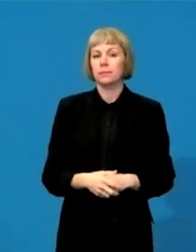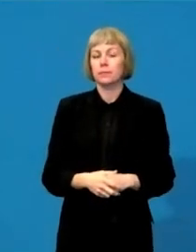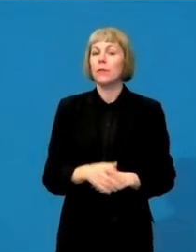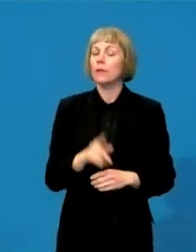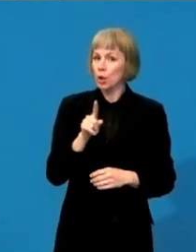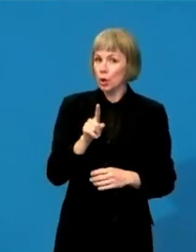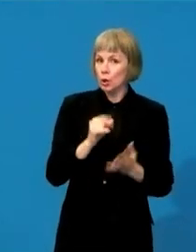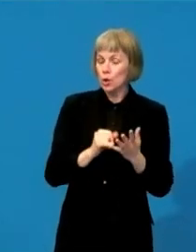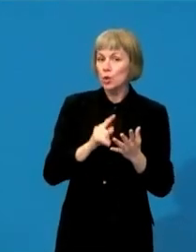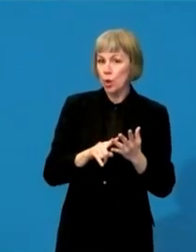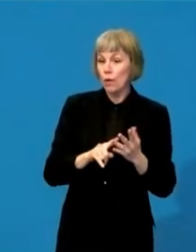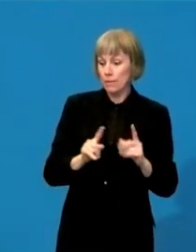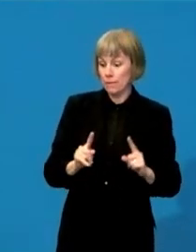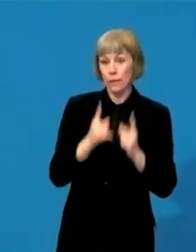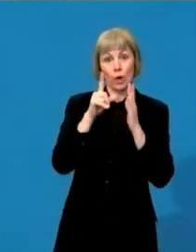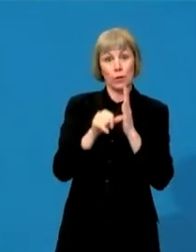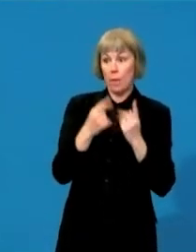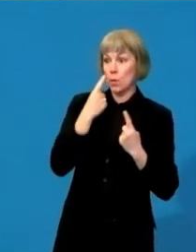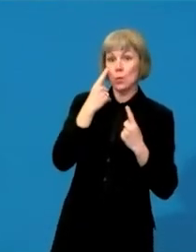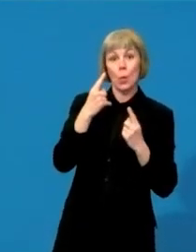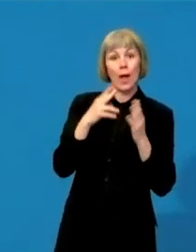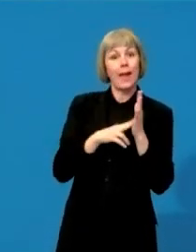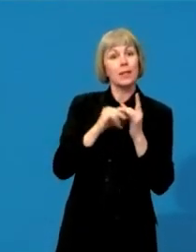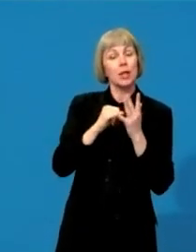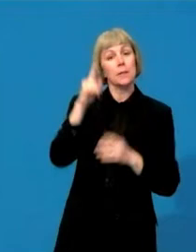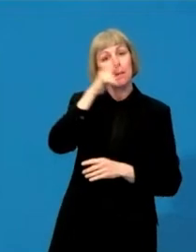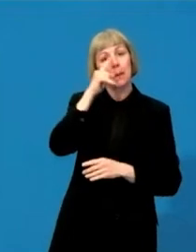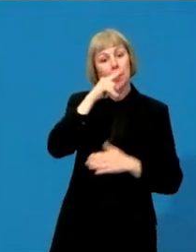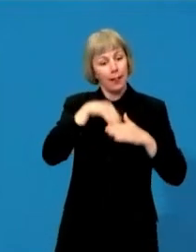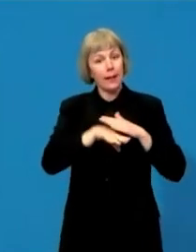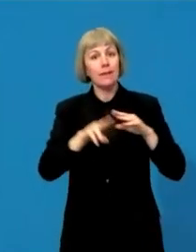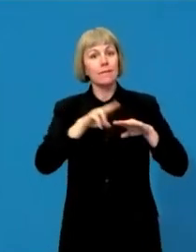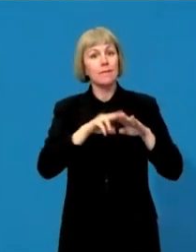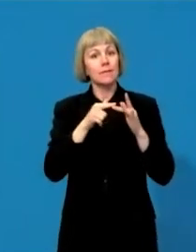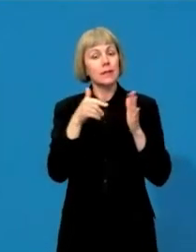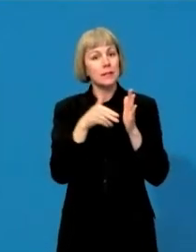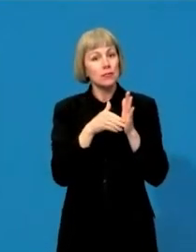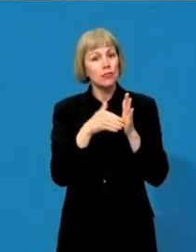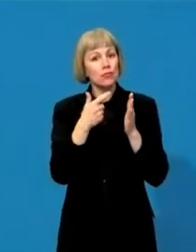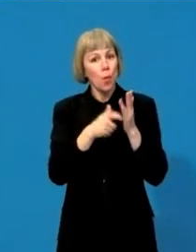of NDIS in Fitzroy, do you remember where that was? Like, where did they have that sit down?